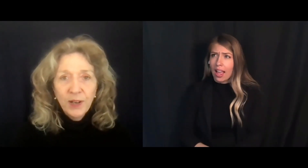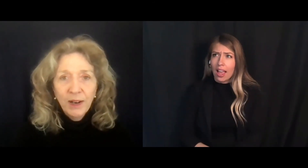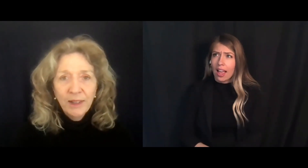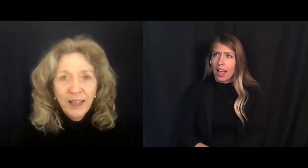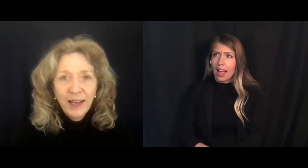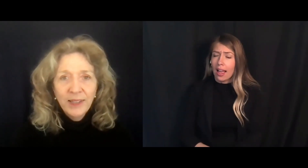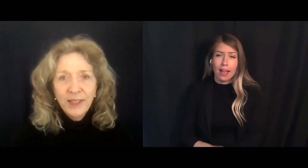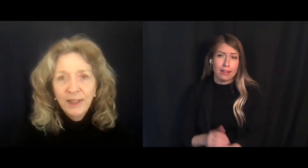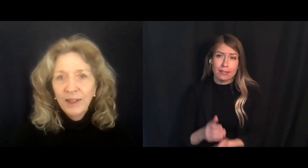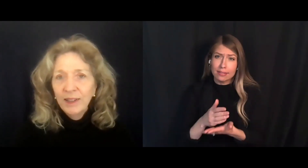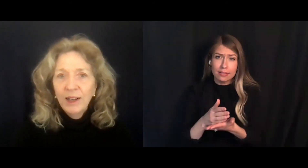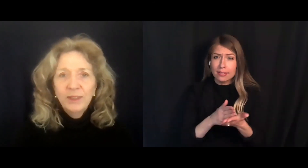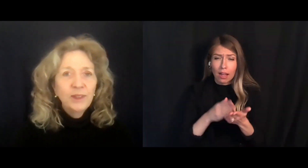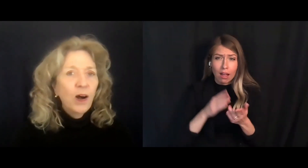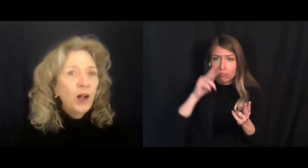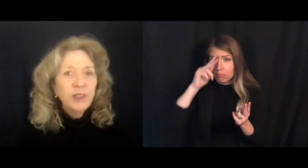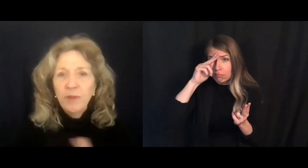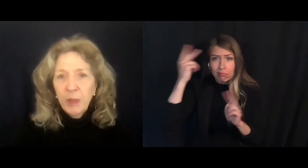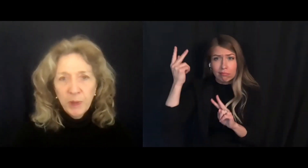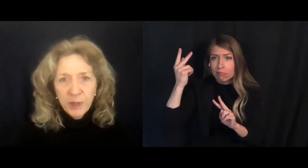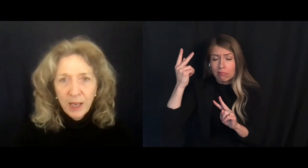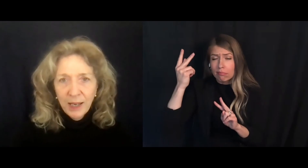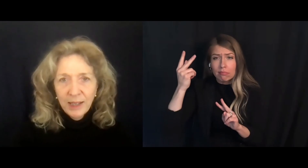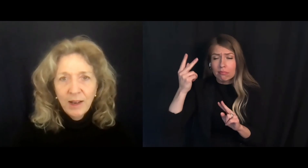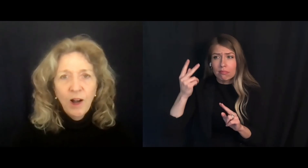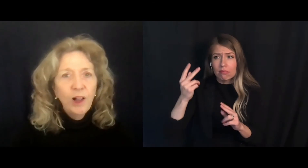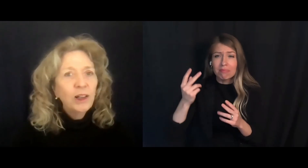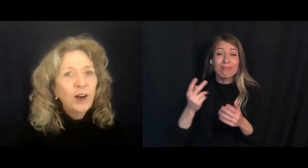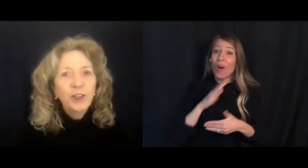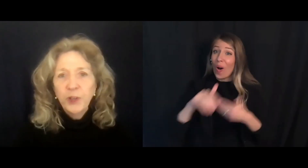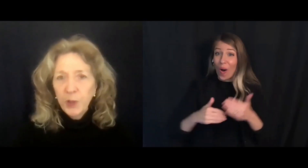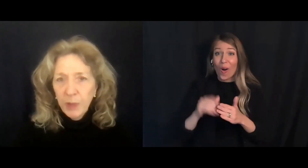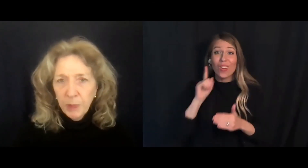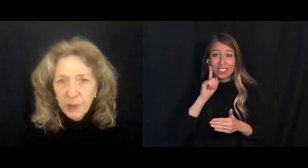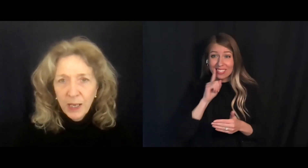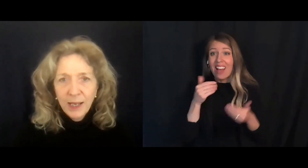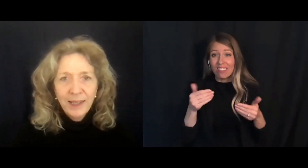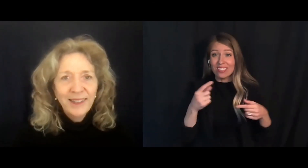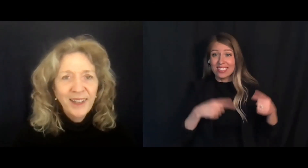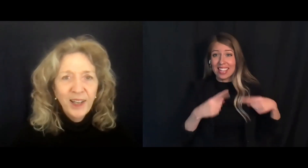are that all deaf people sign, all hard of hearing people sign,